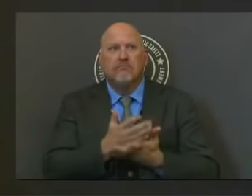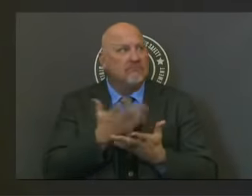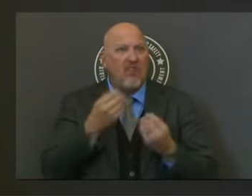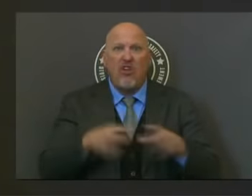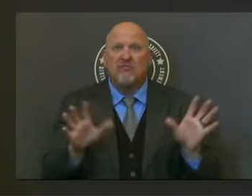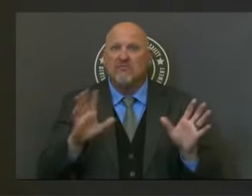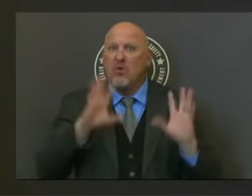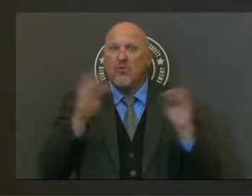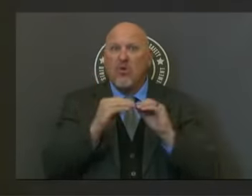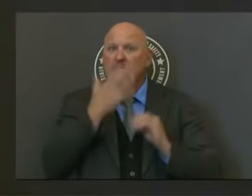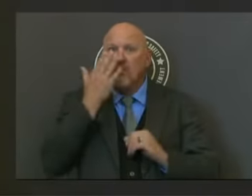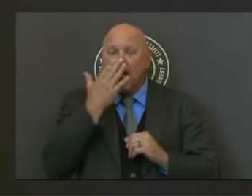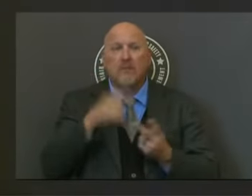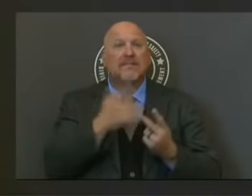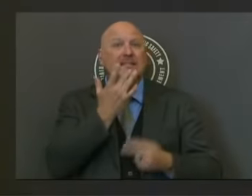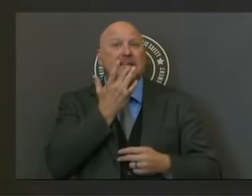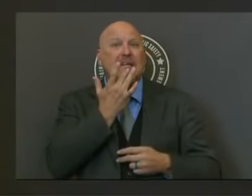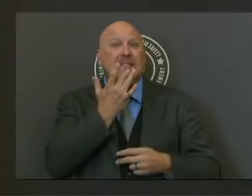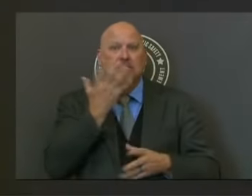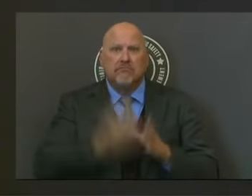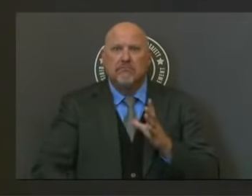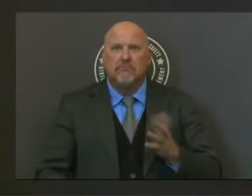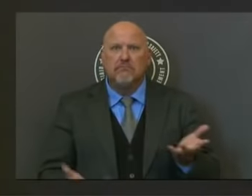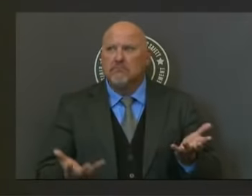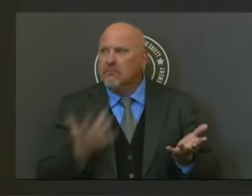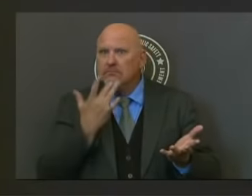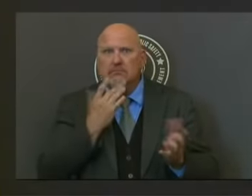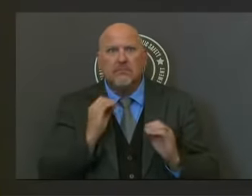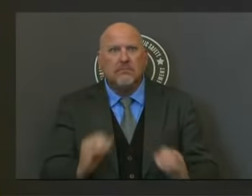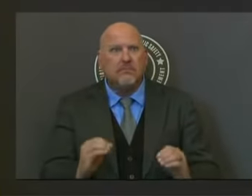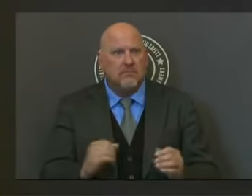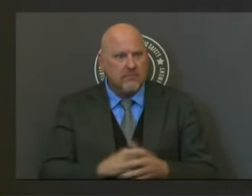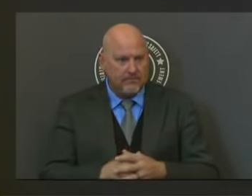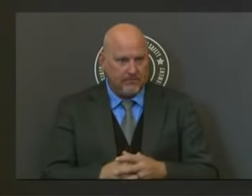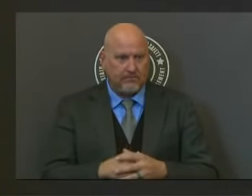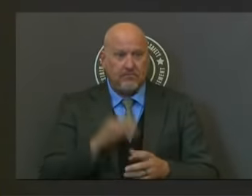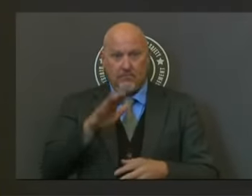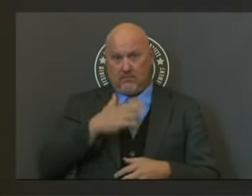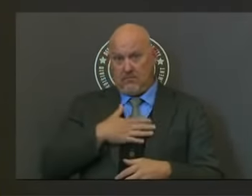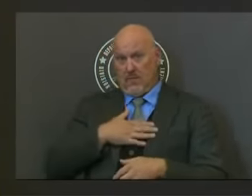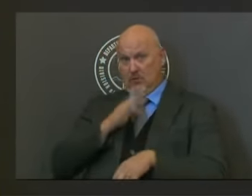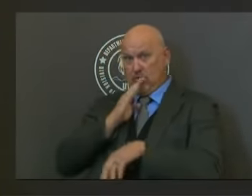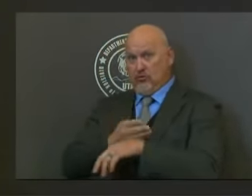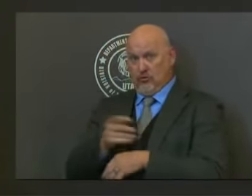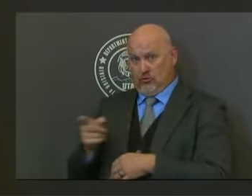since she was infected with